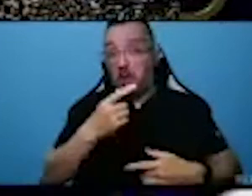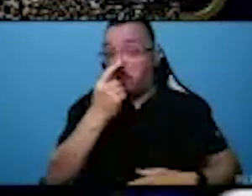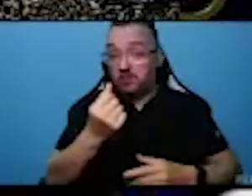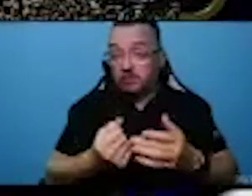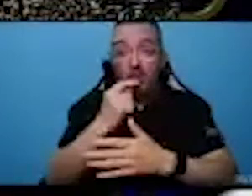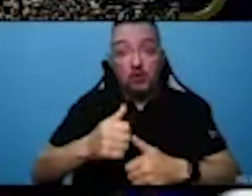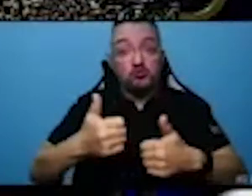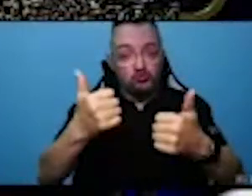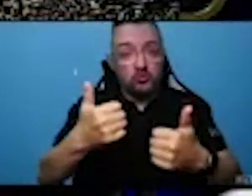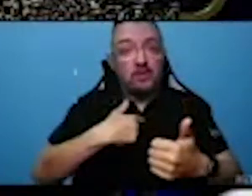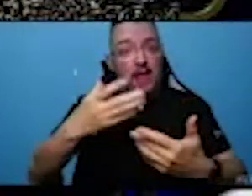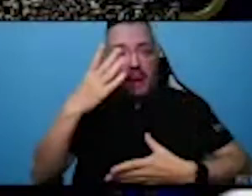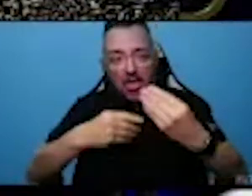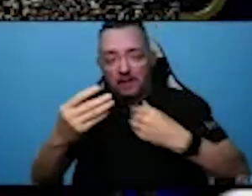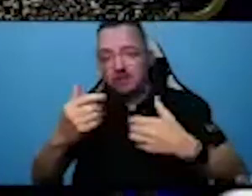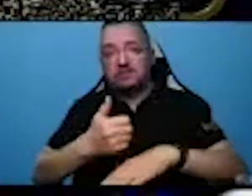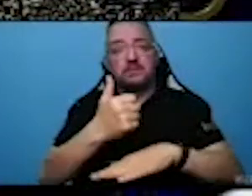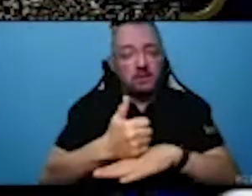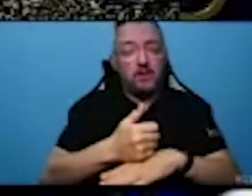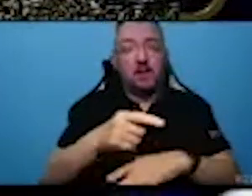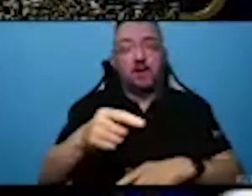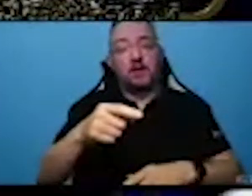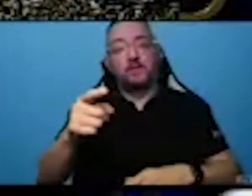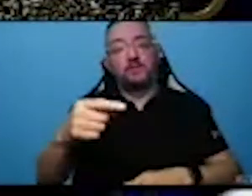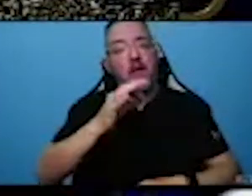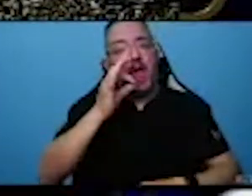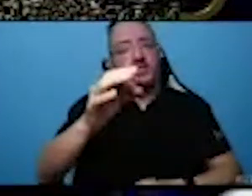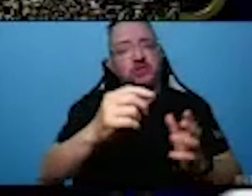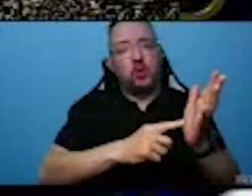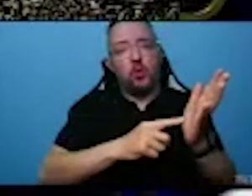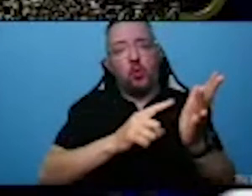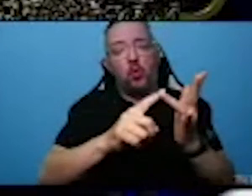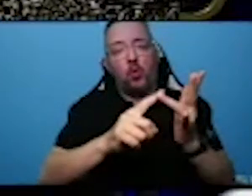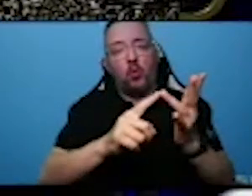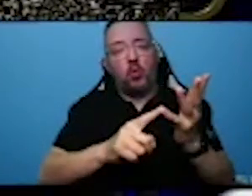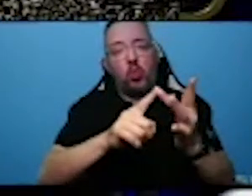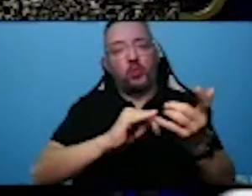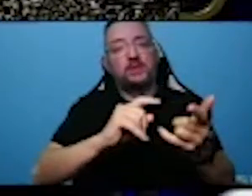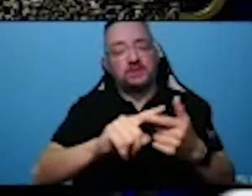to you that it looks as if the key element of the work was hearing directly from those who are not